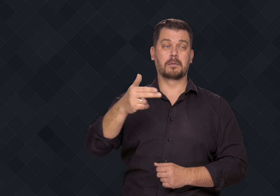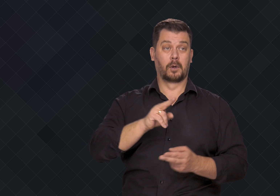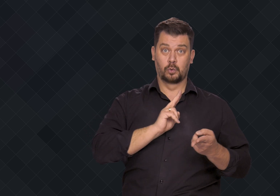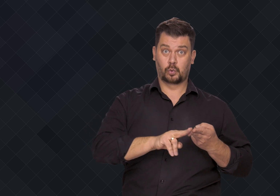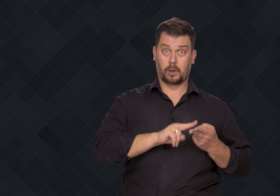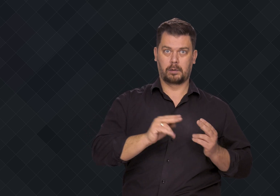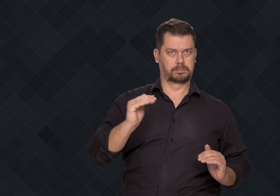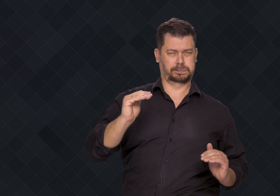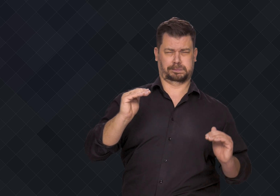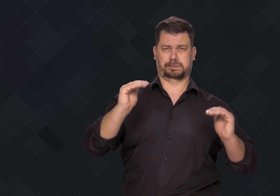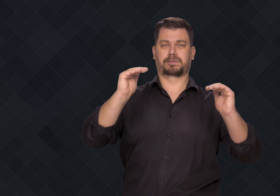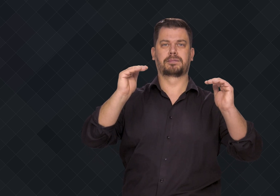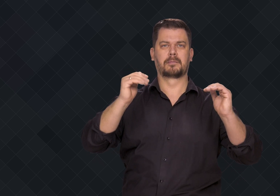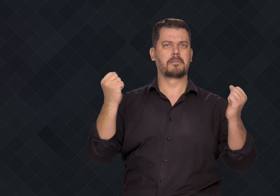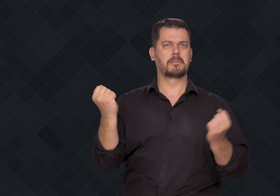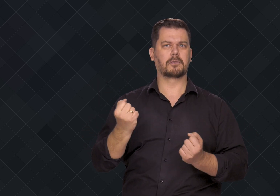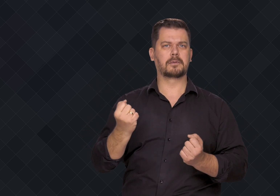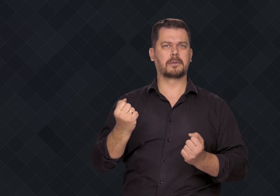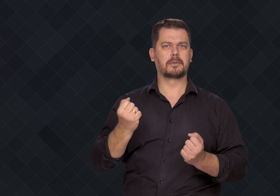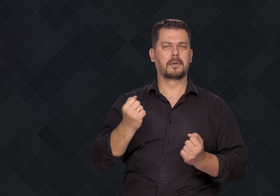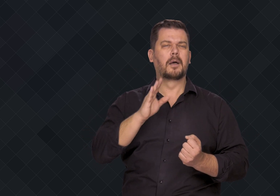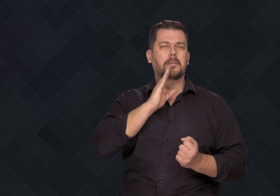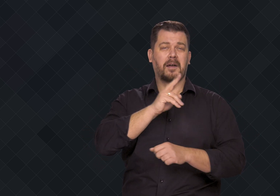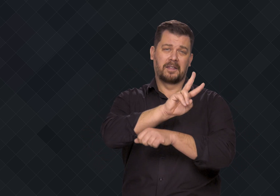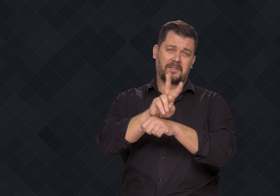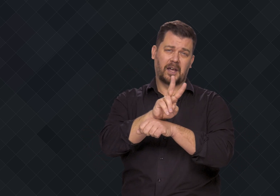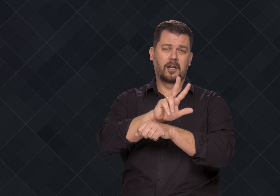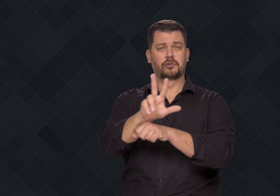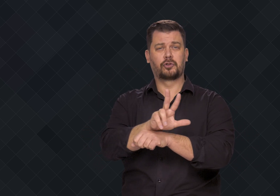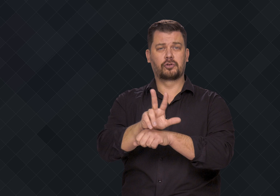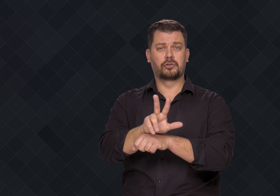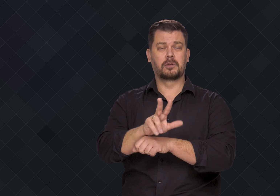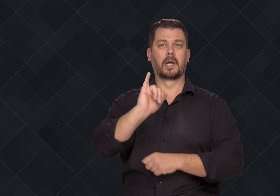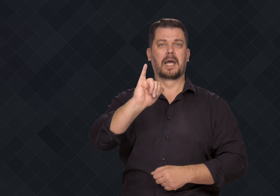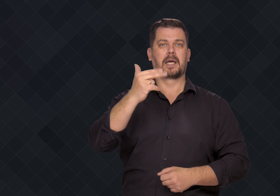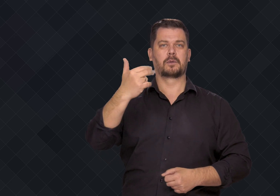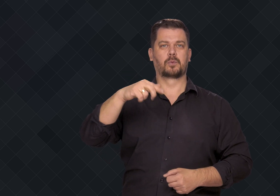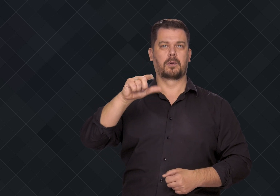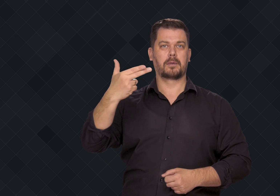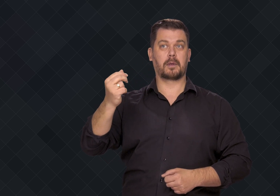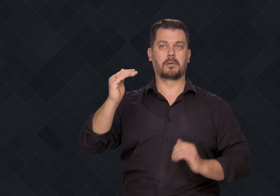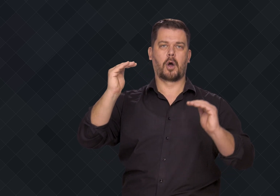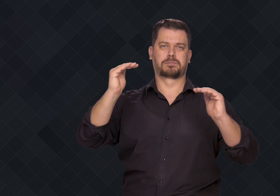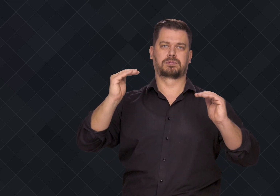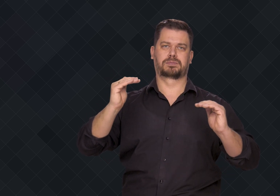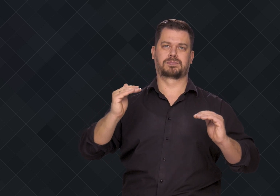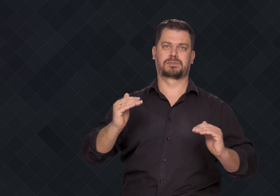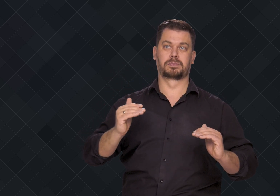insulin levels spike rapidly. After roughly 2-3 hours, insulin drops,